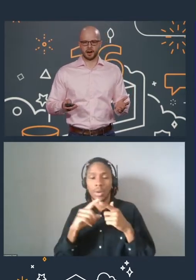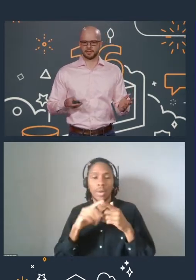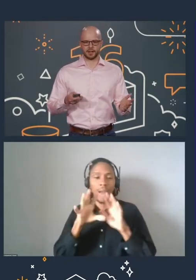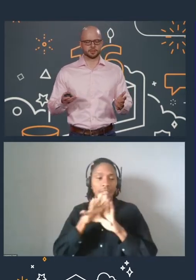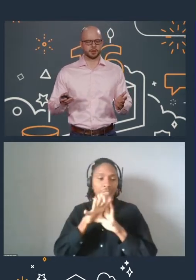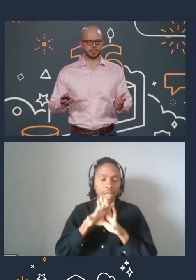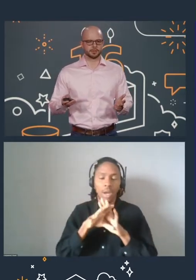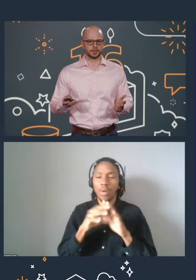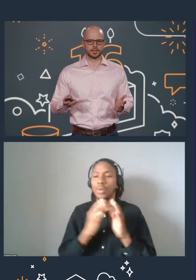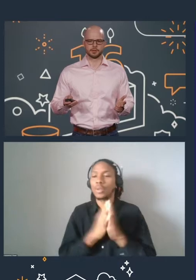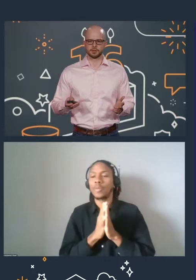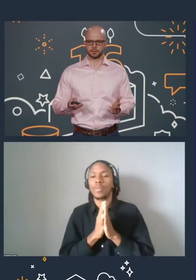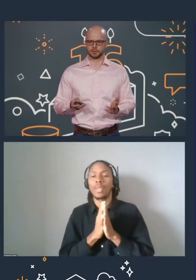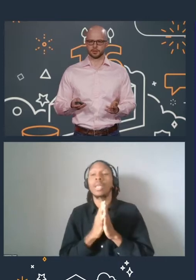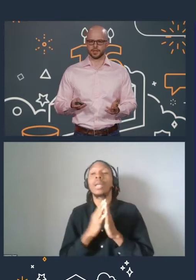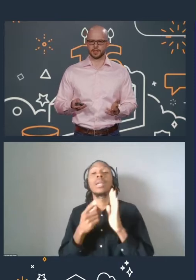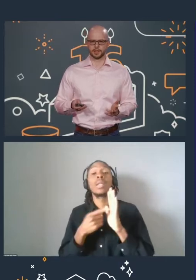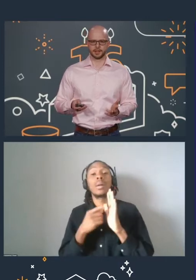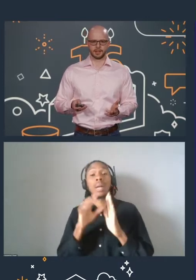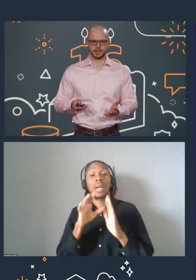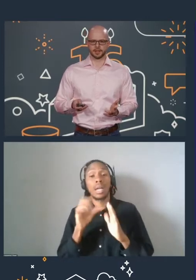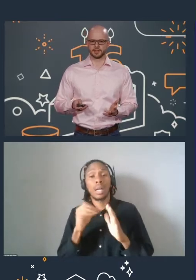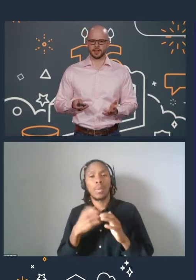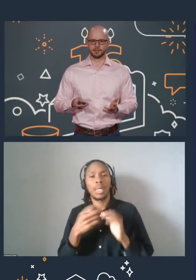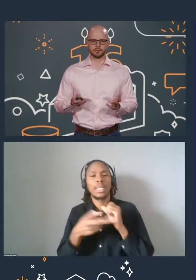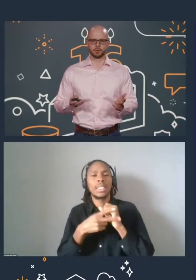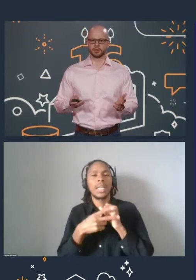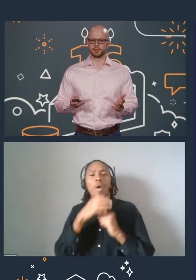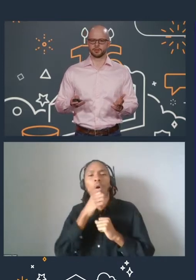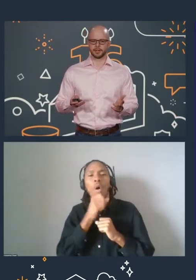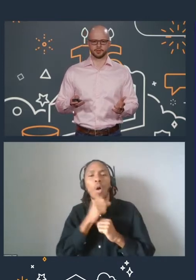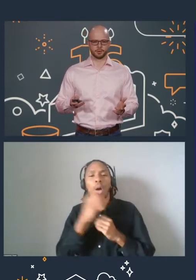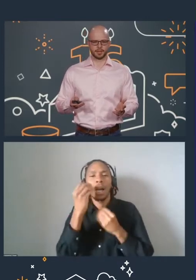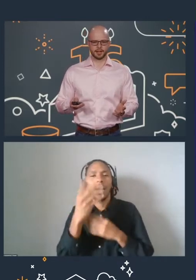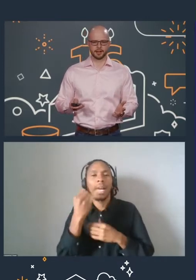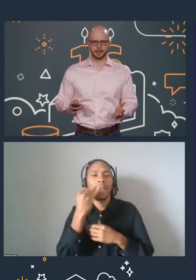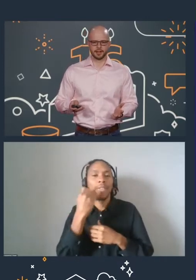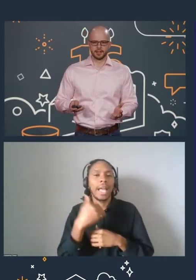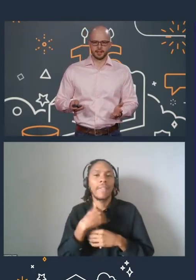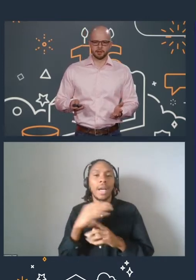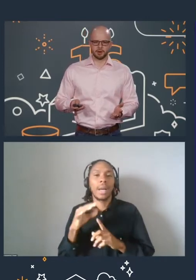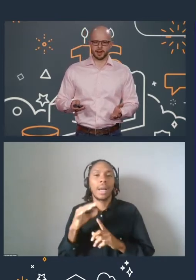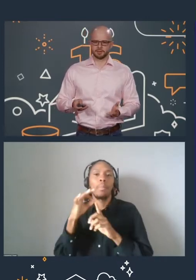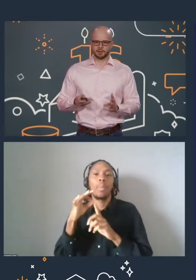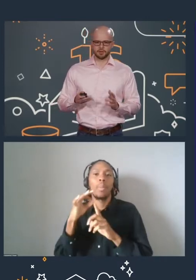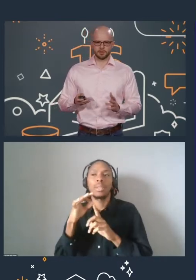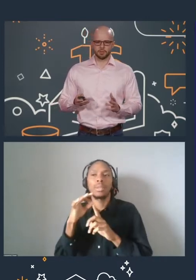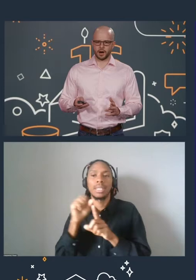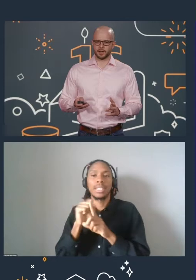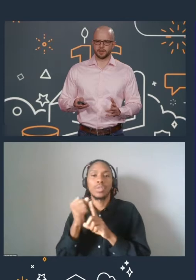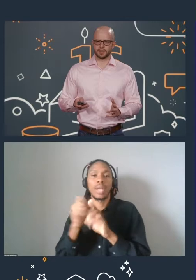Oftentimes, companies wanna keep historical data in case they have an important use case for it later, but after a little while,